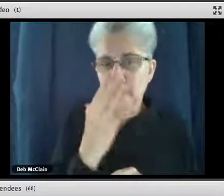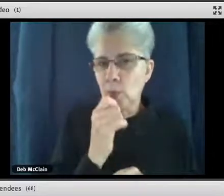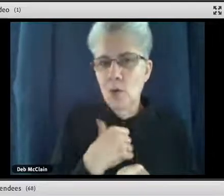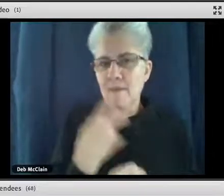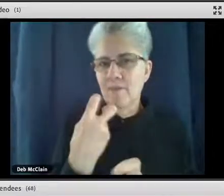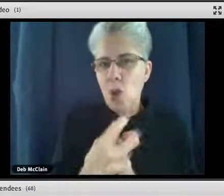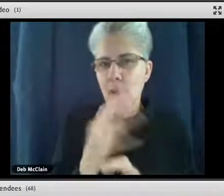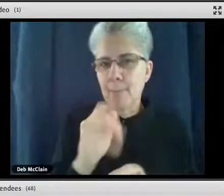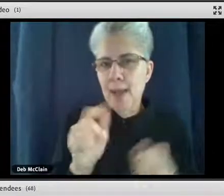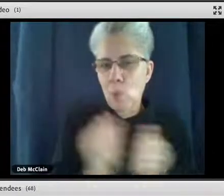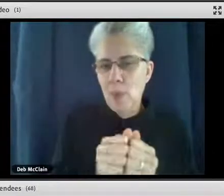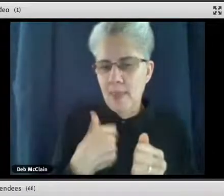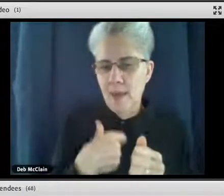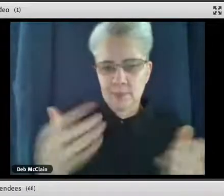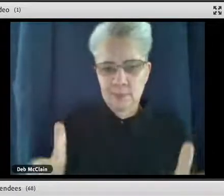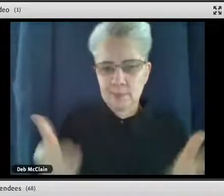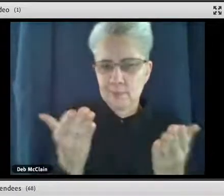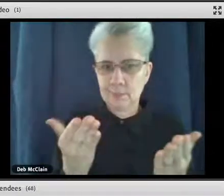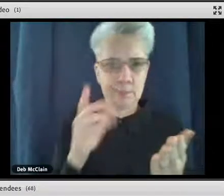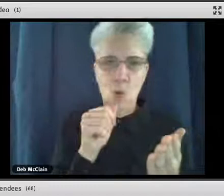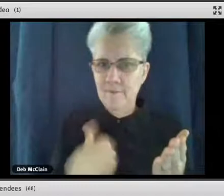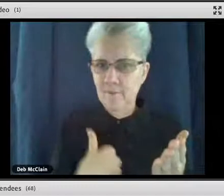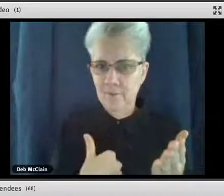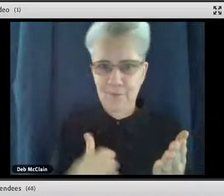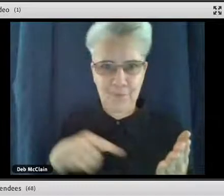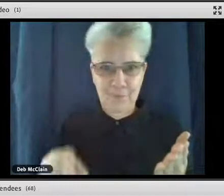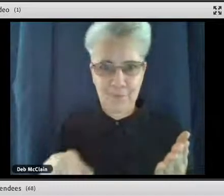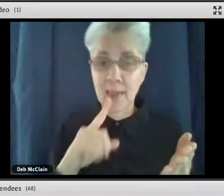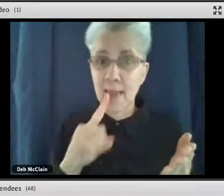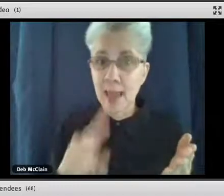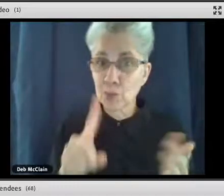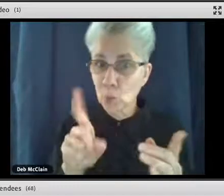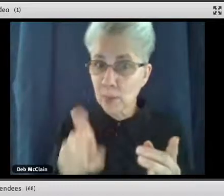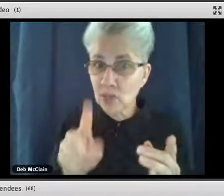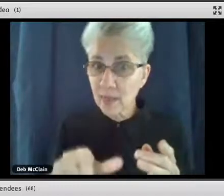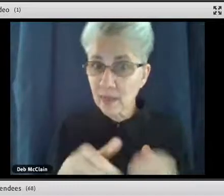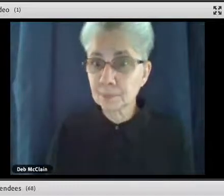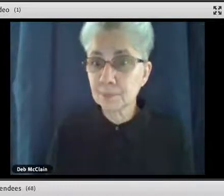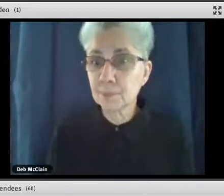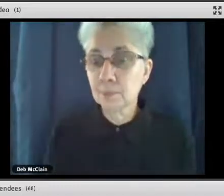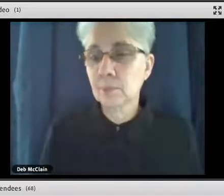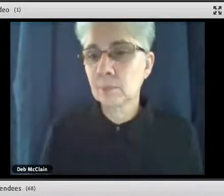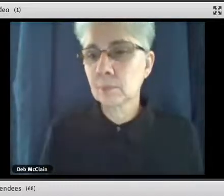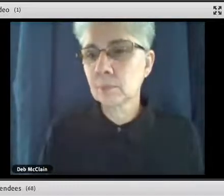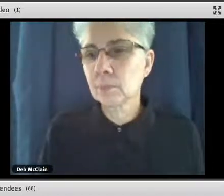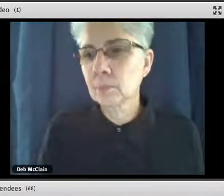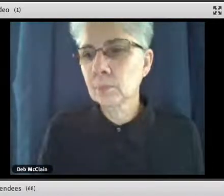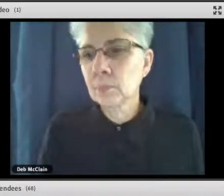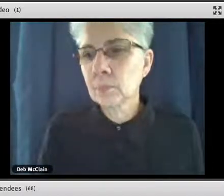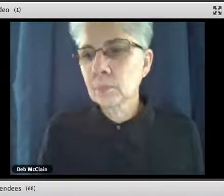But we don't know that for certain just because we don't have the hardback in front of us. Does that answer your question?